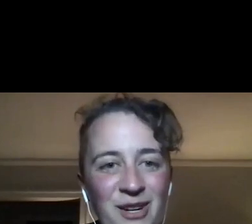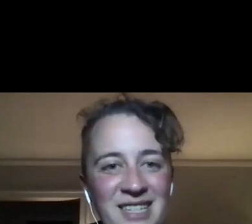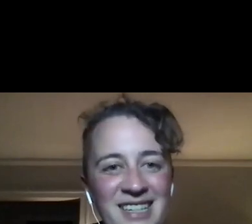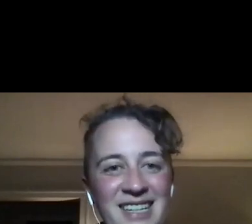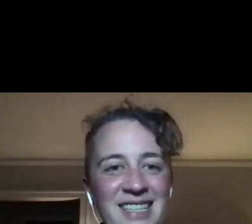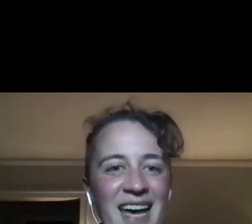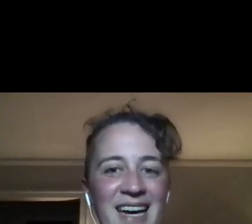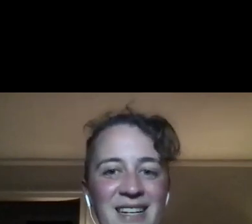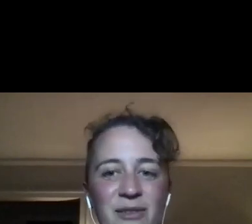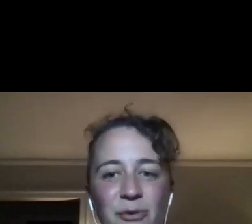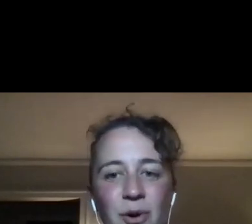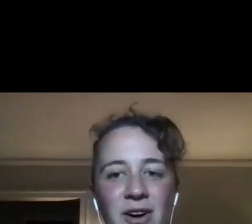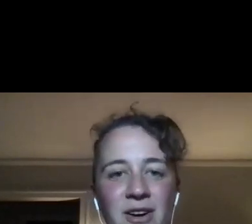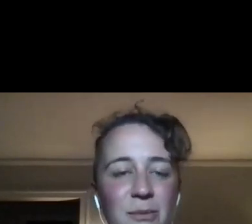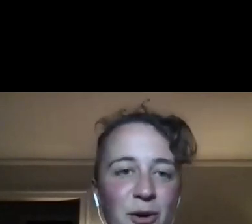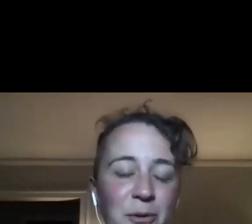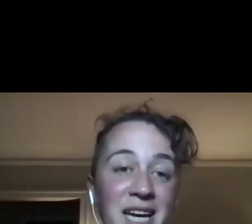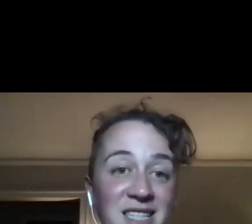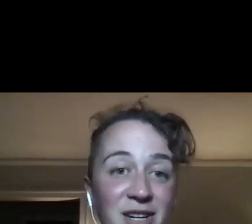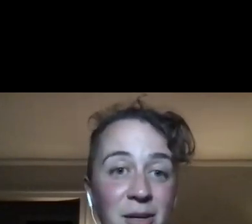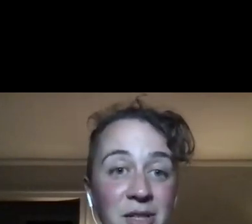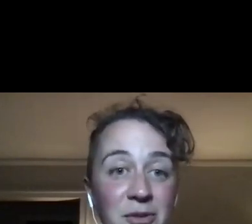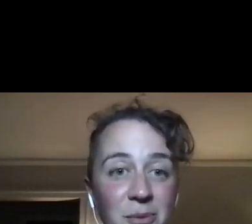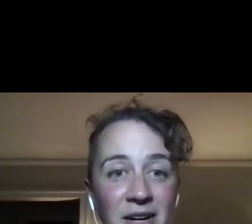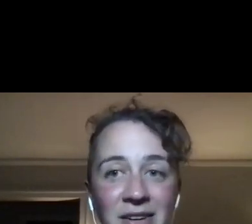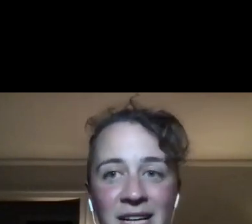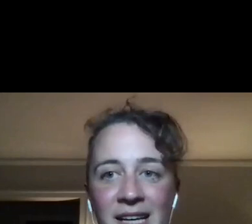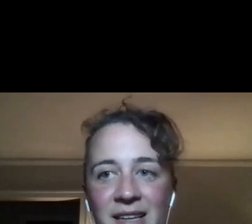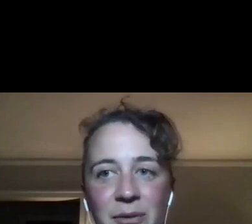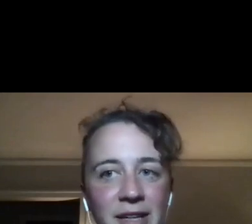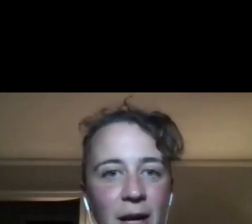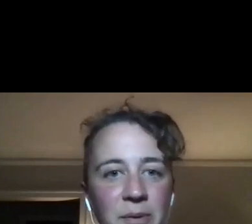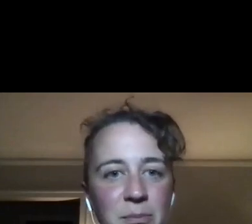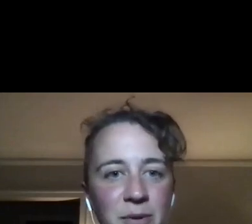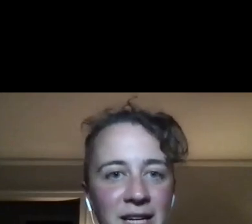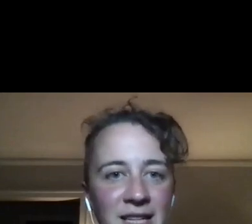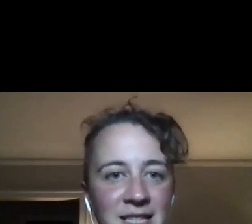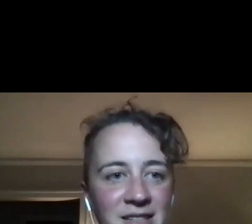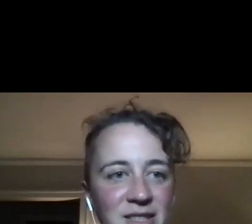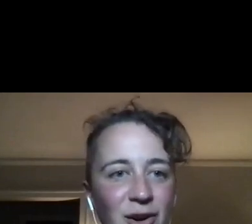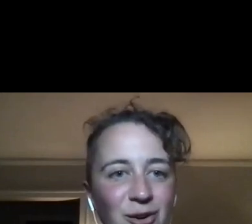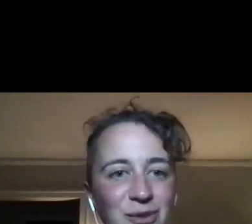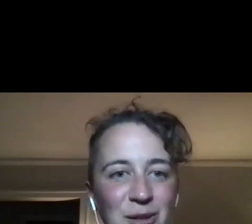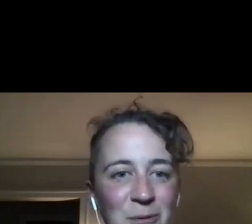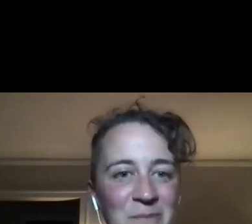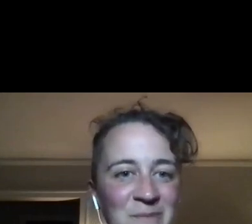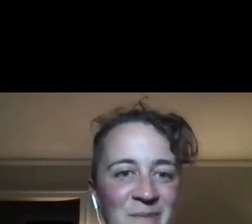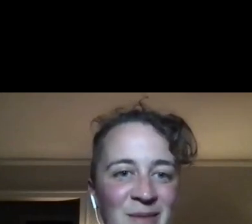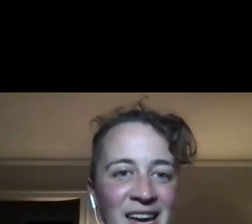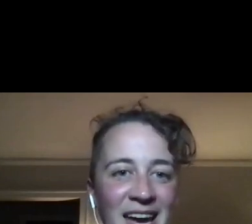of our series and for support from KCRW as well. They really help us bring this series to all of you.